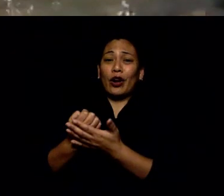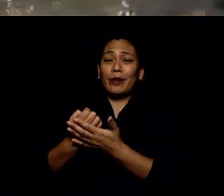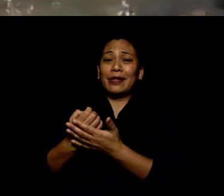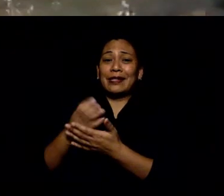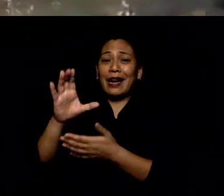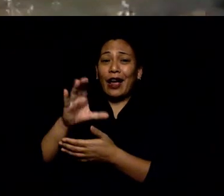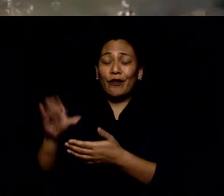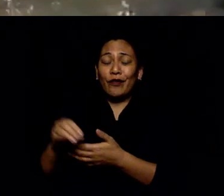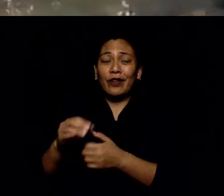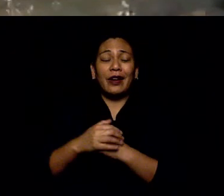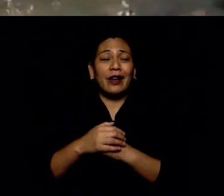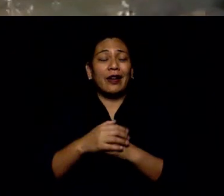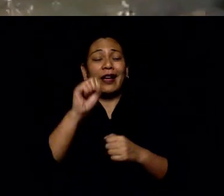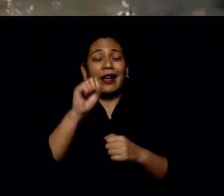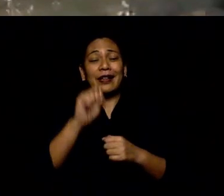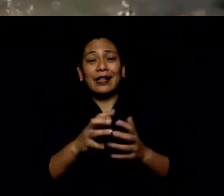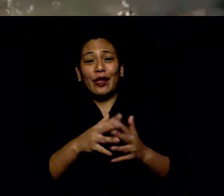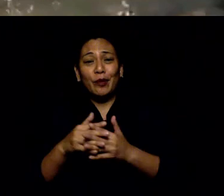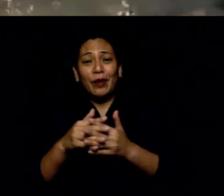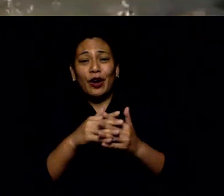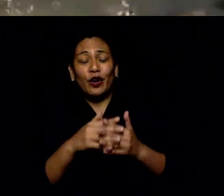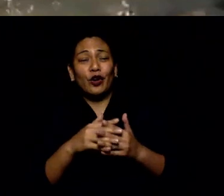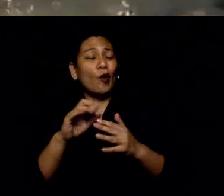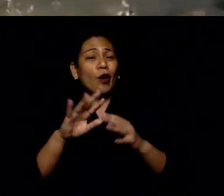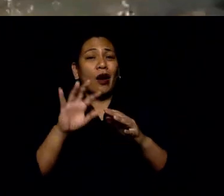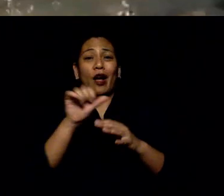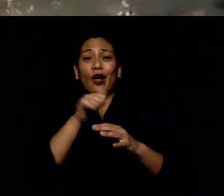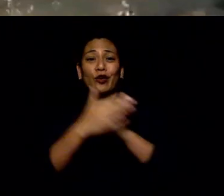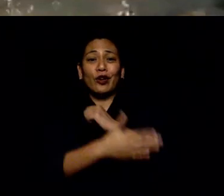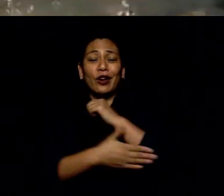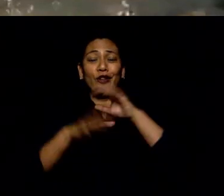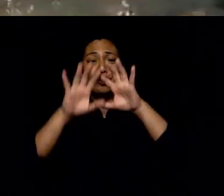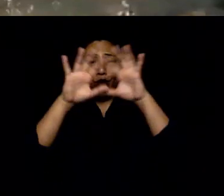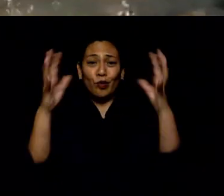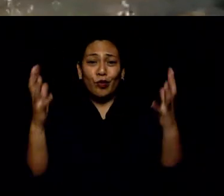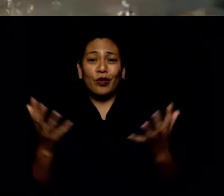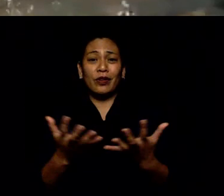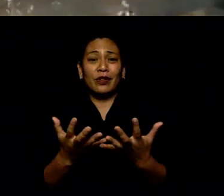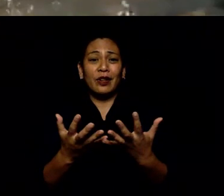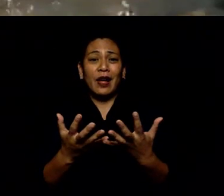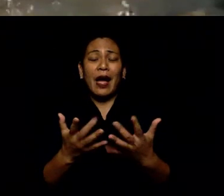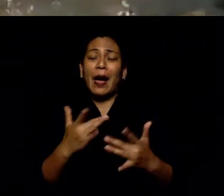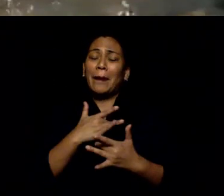or elsewhere in the world really, don't tend to have